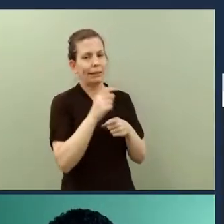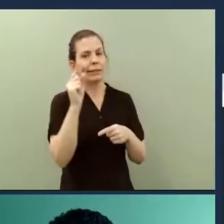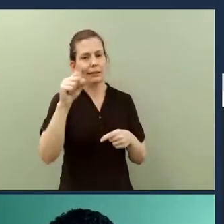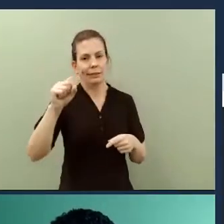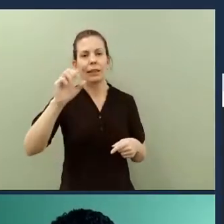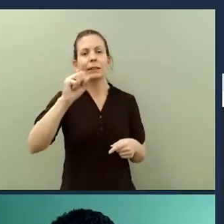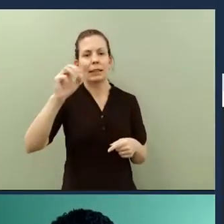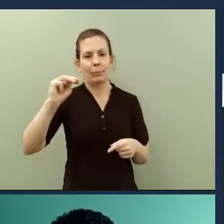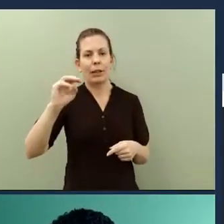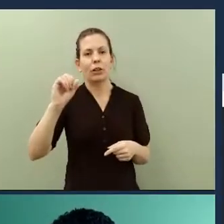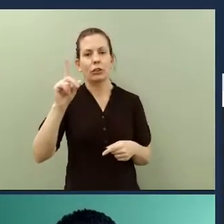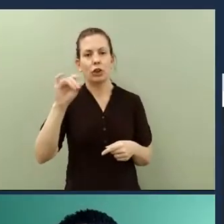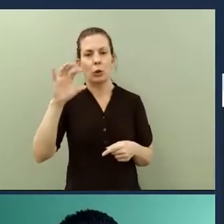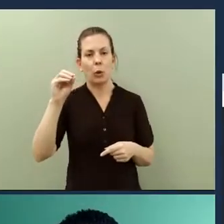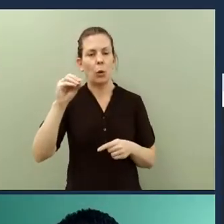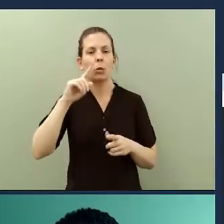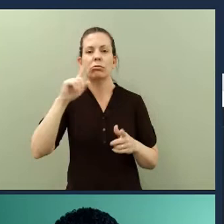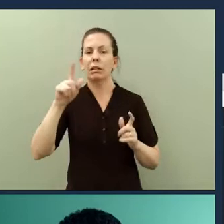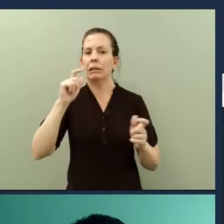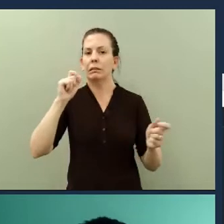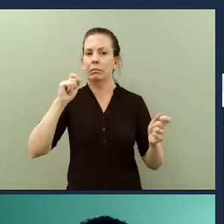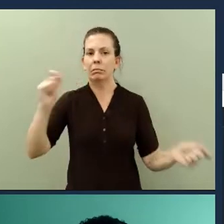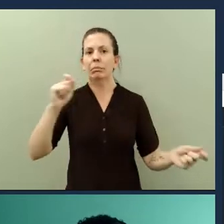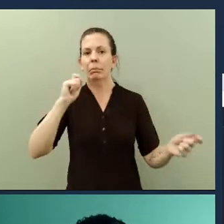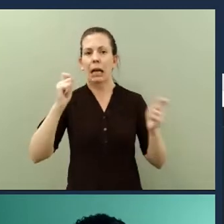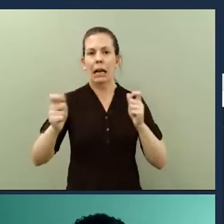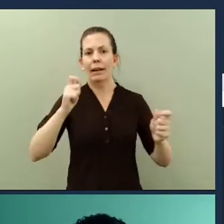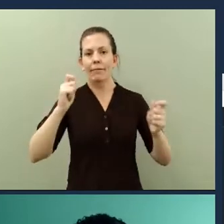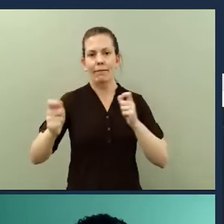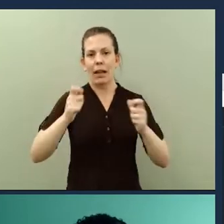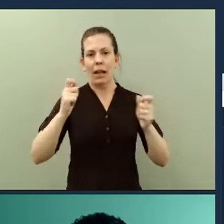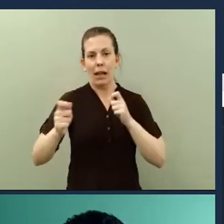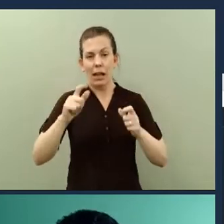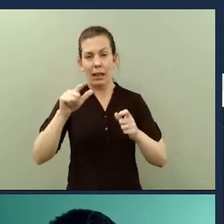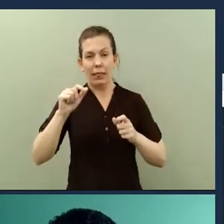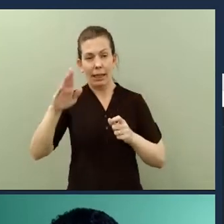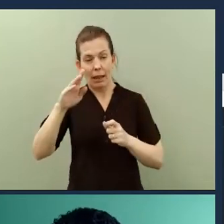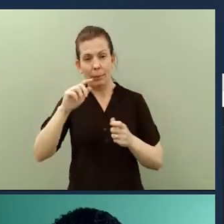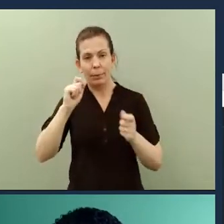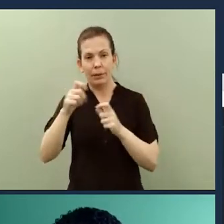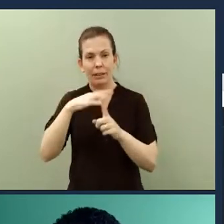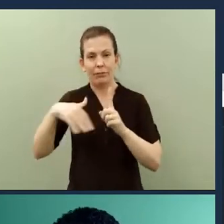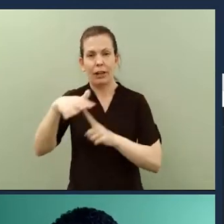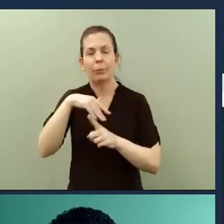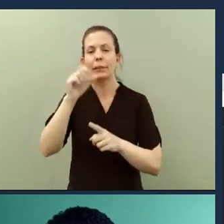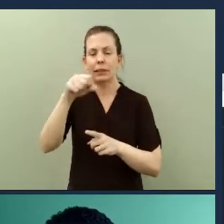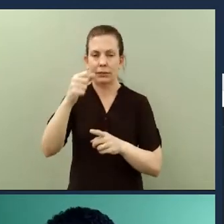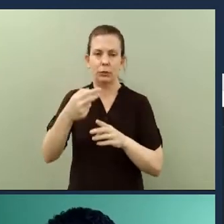a heavily modified in Jupyter lab environment. So, so, yes, we are using Jupyter.